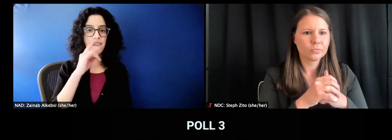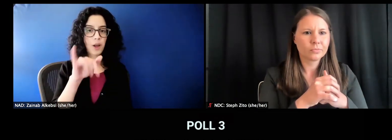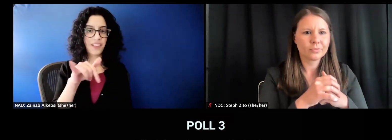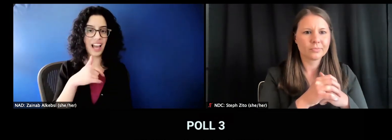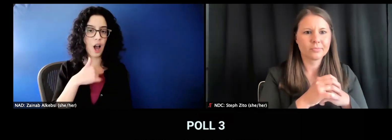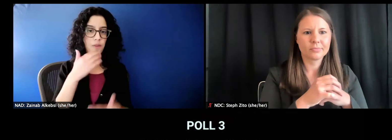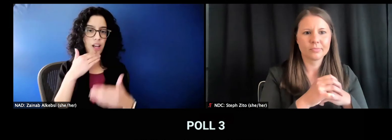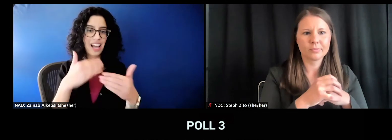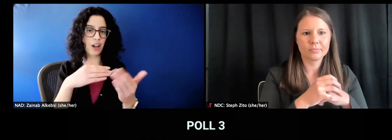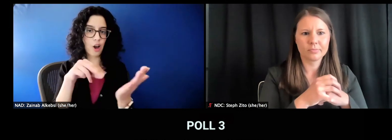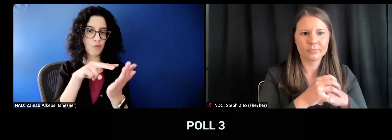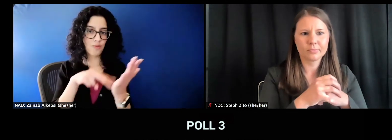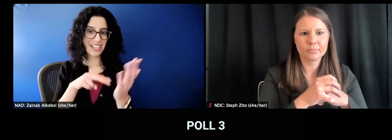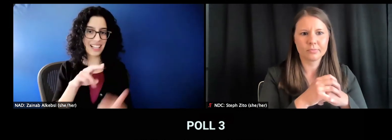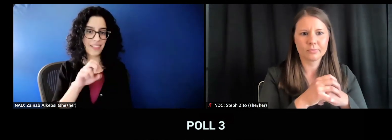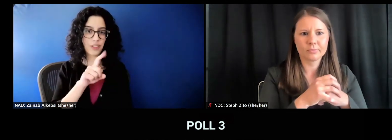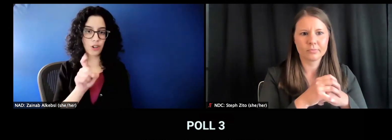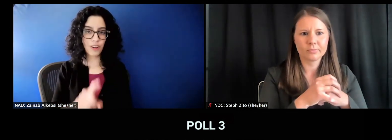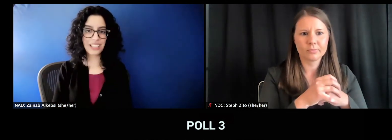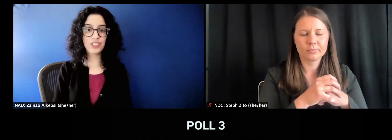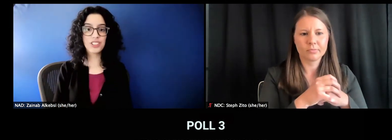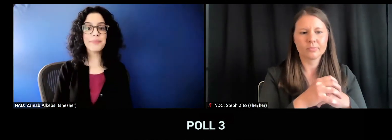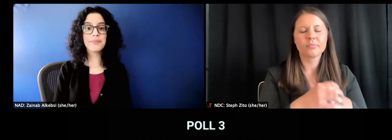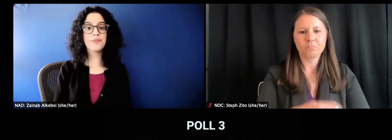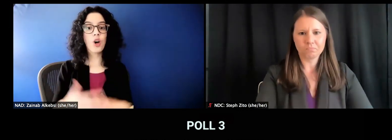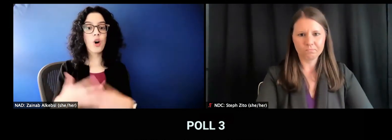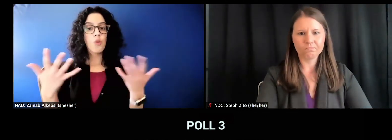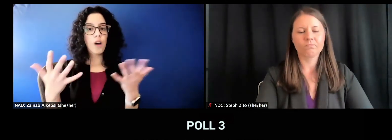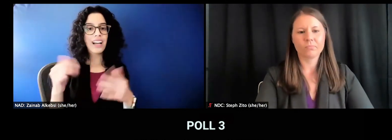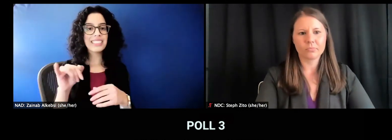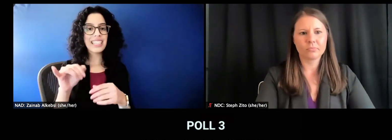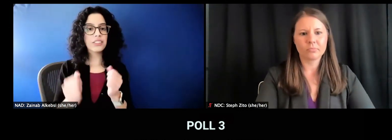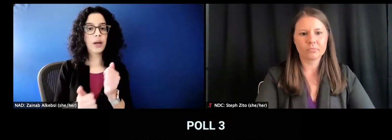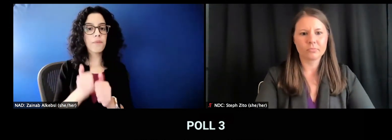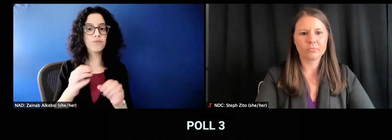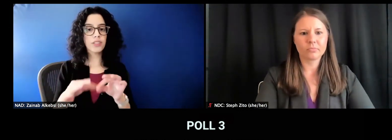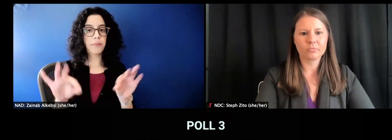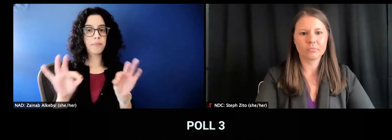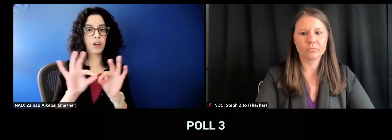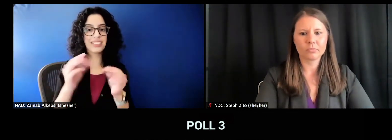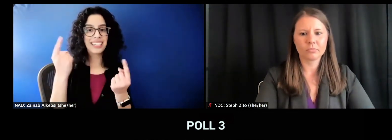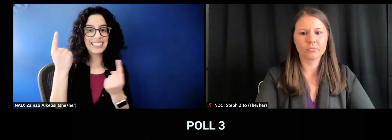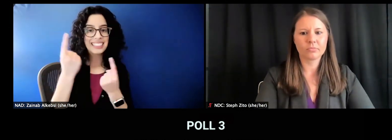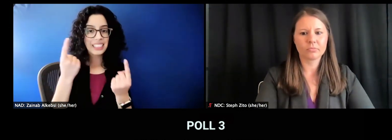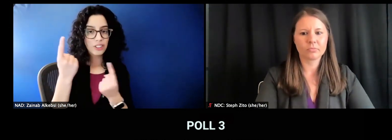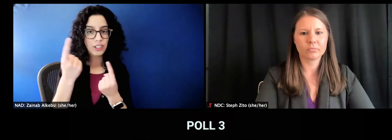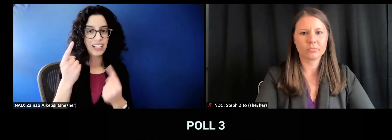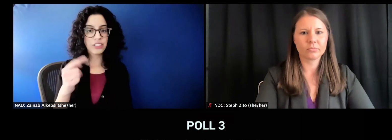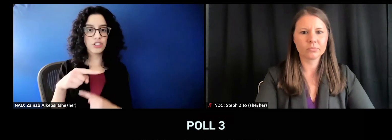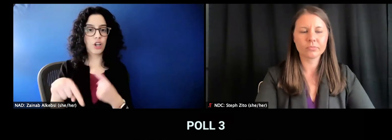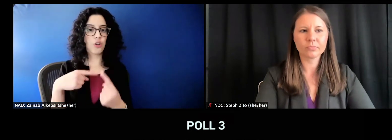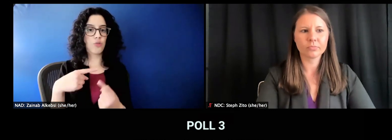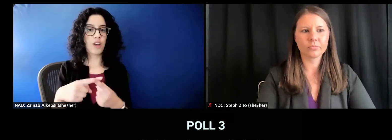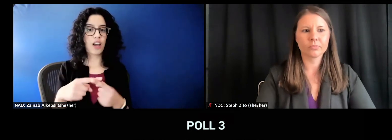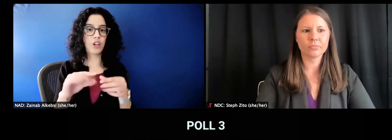While we are waiting, I will go ahead and read the question of the poll, what is the most important consideration when